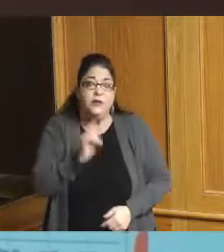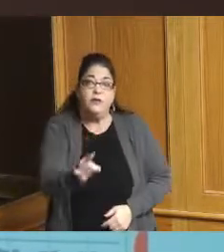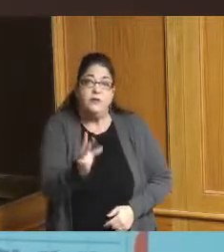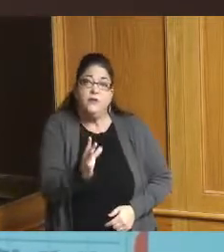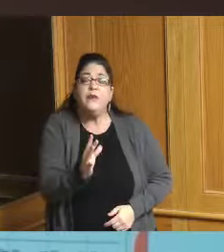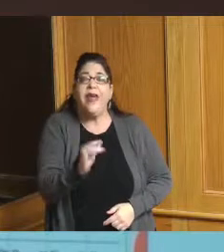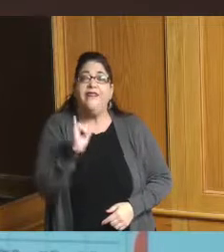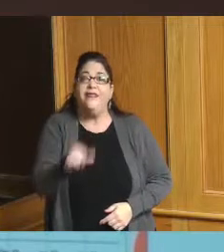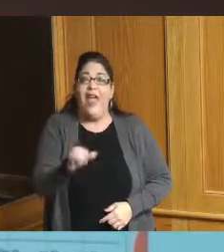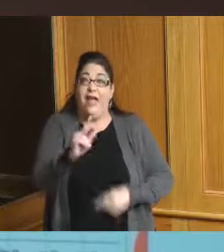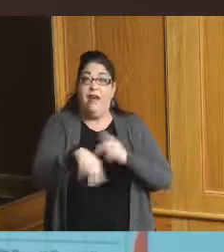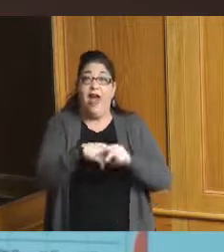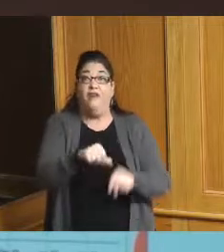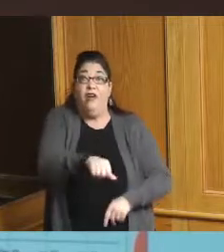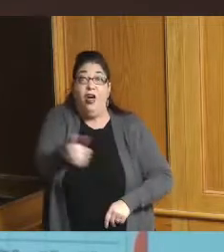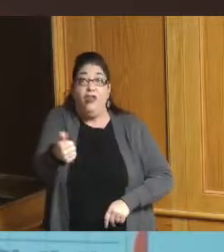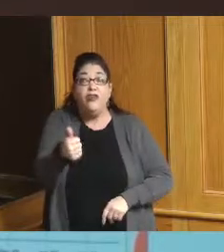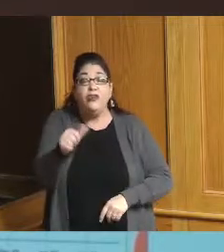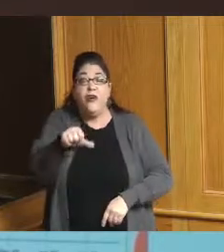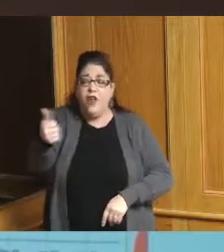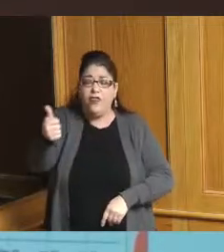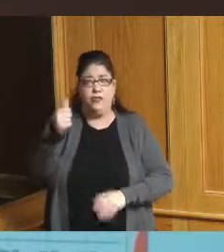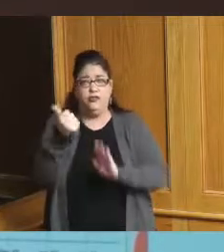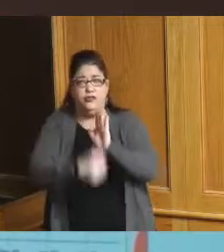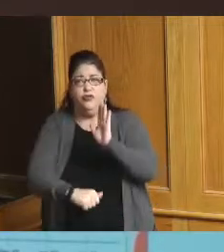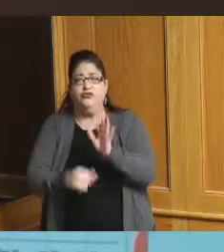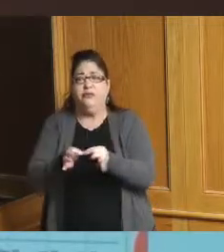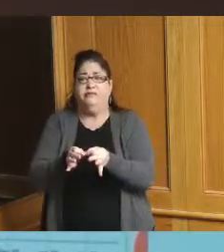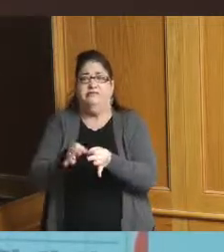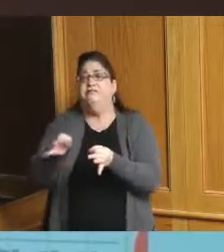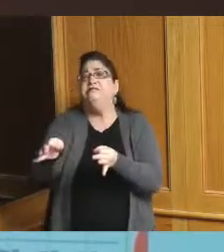that's being done obviously without a state order at this time they're doing it on their own to make